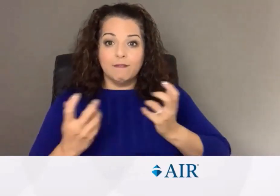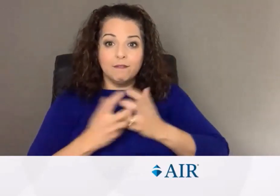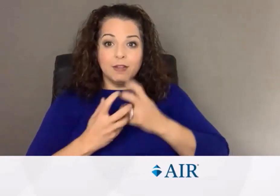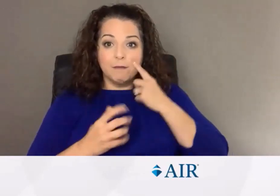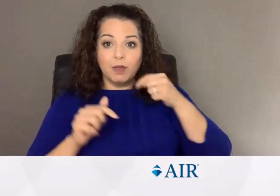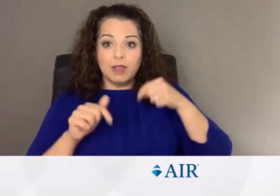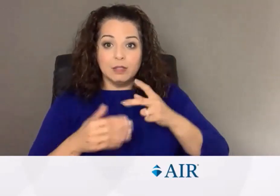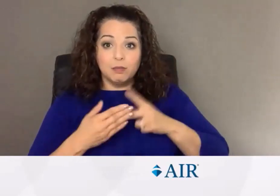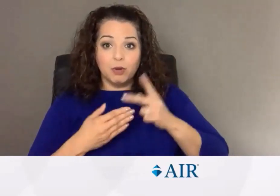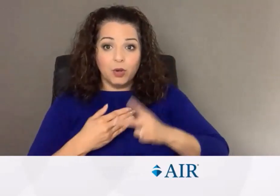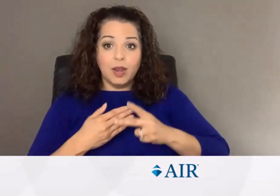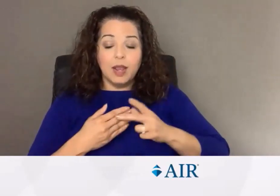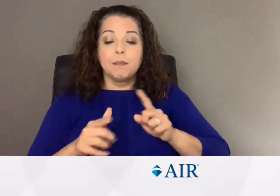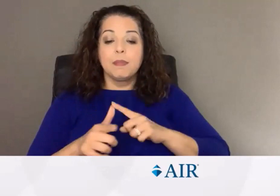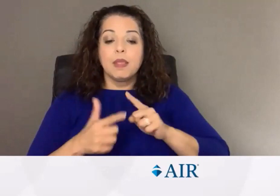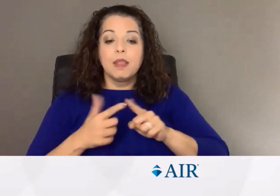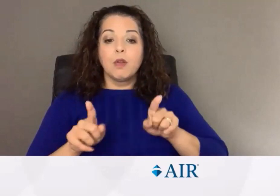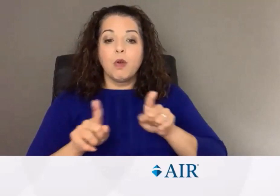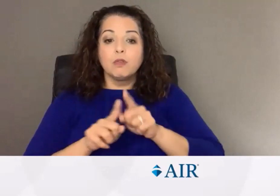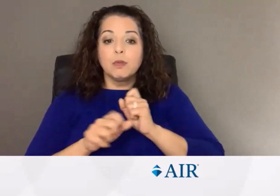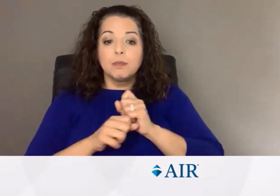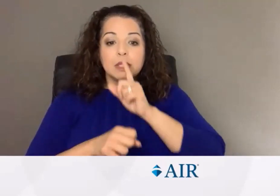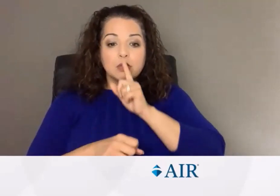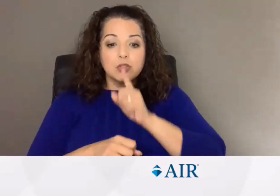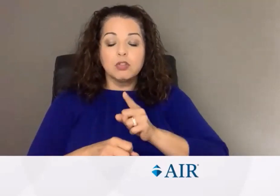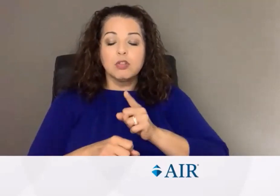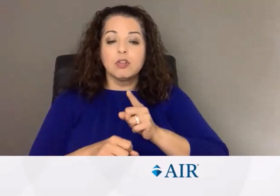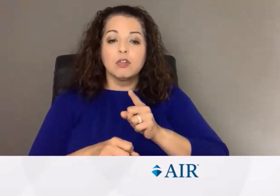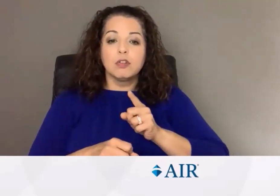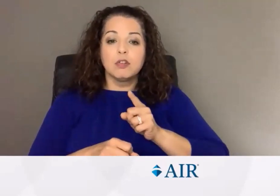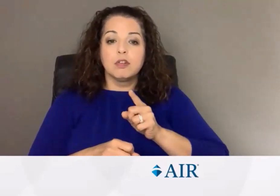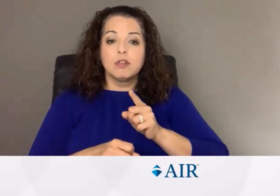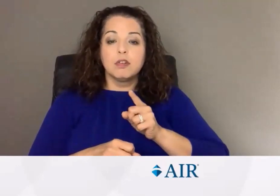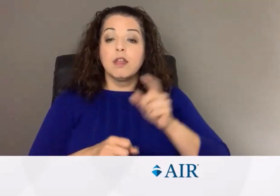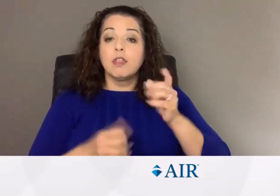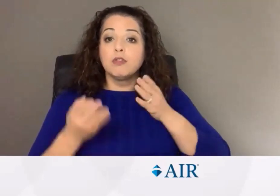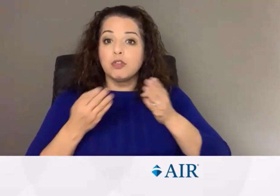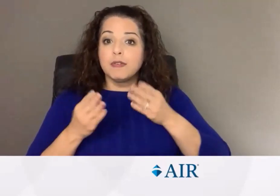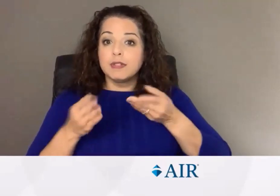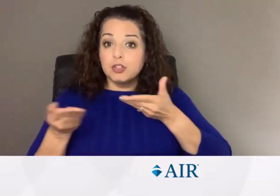and making sure that the services are delivered in a timely fashion.